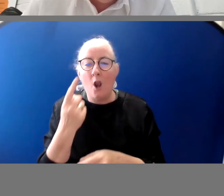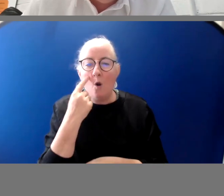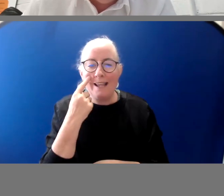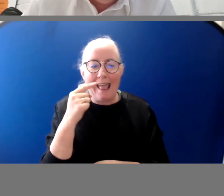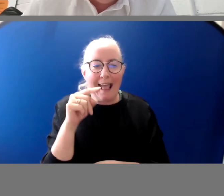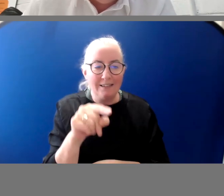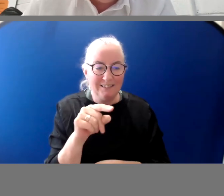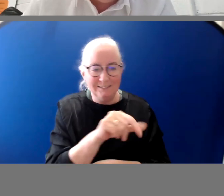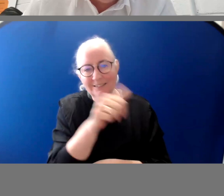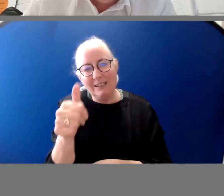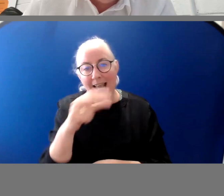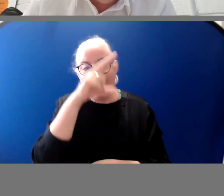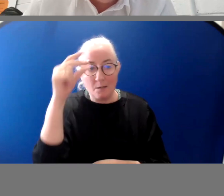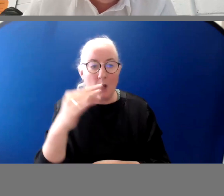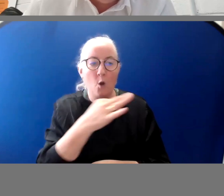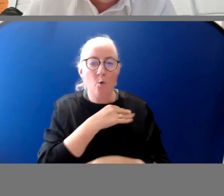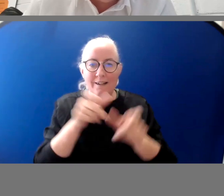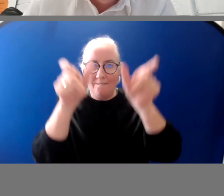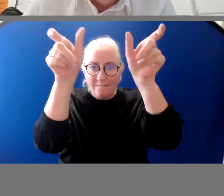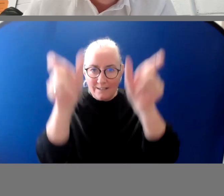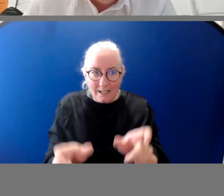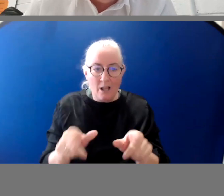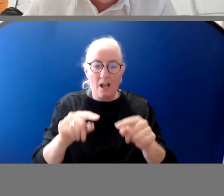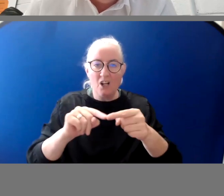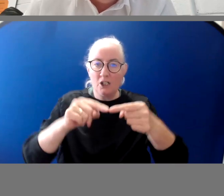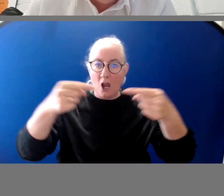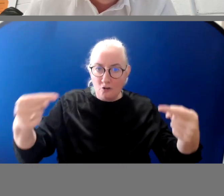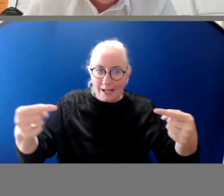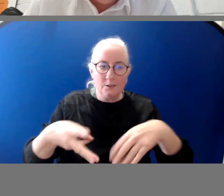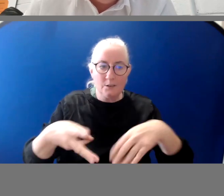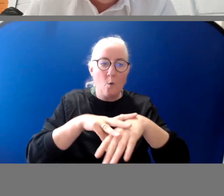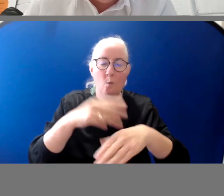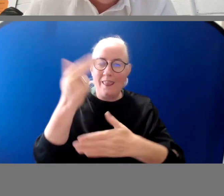this example again good vision panels good visual contrast well designed and full heights and stuff